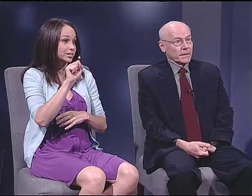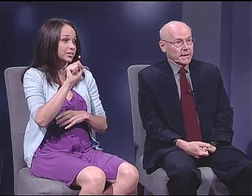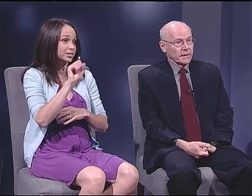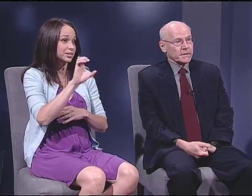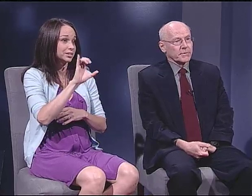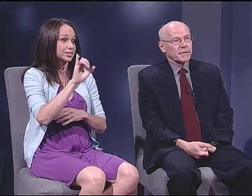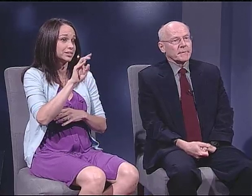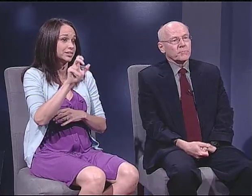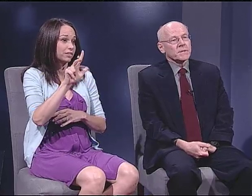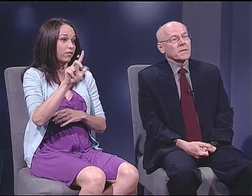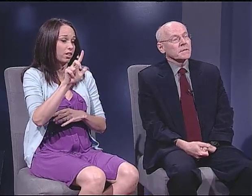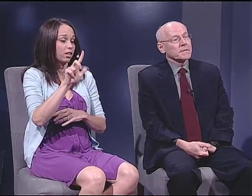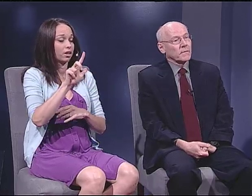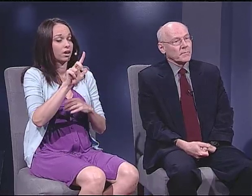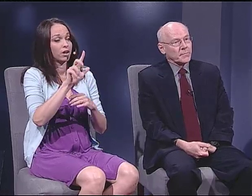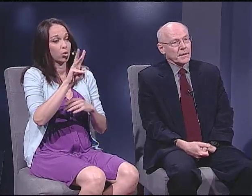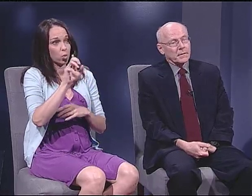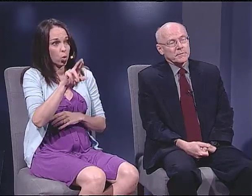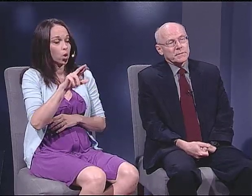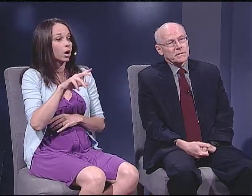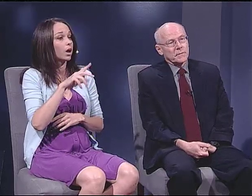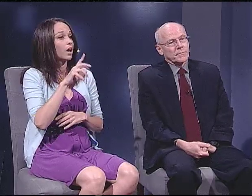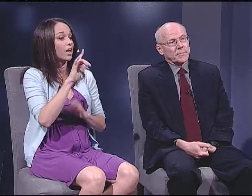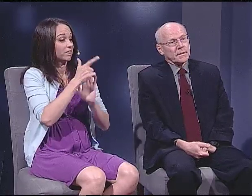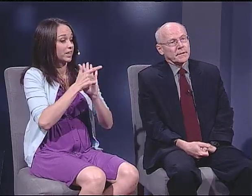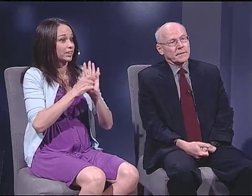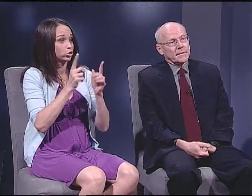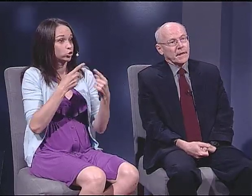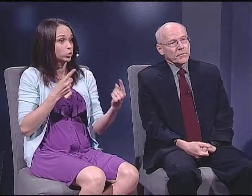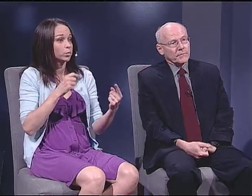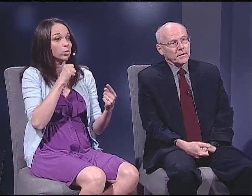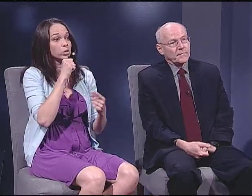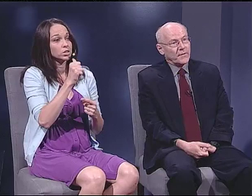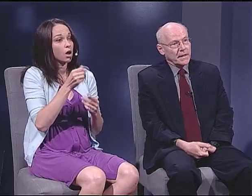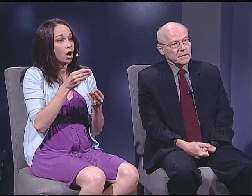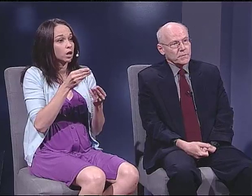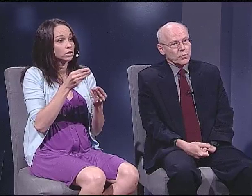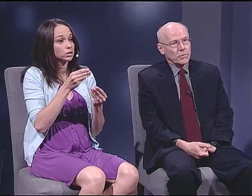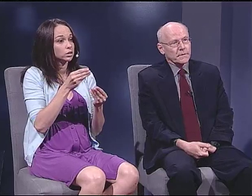legal disagreement was not solved by law, it was solved by the other of law; violence, war.